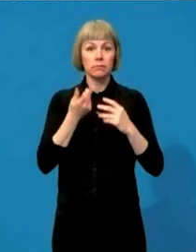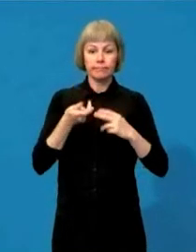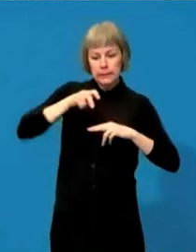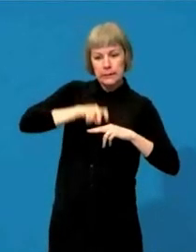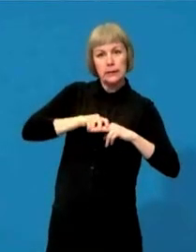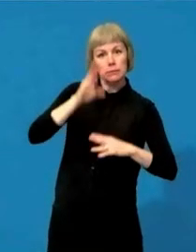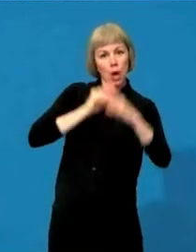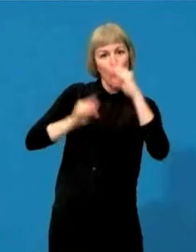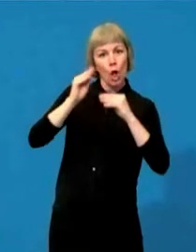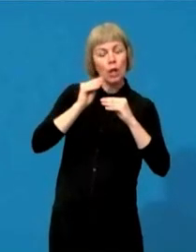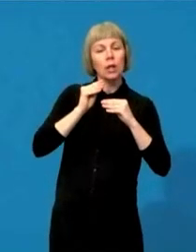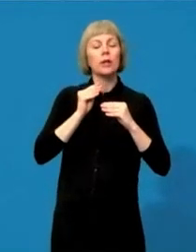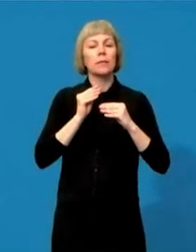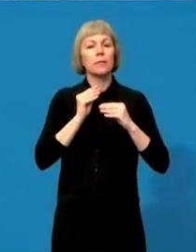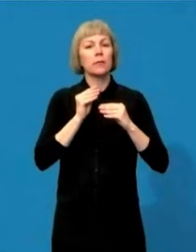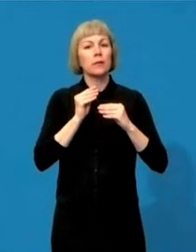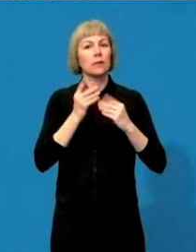testing that, you know, we tend to give to children.